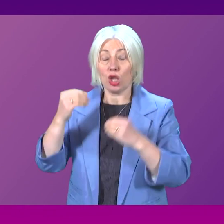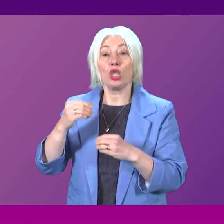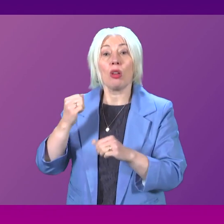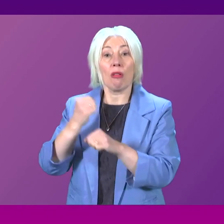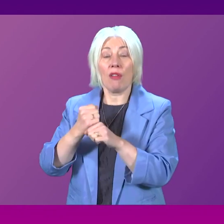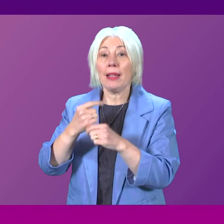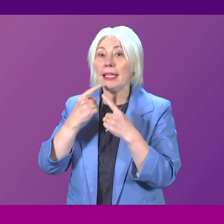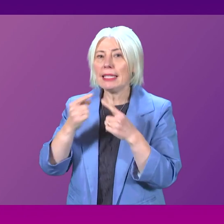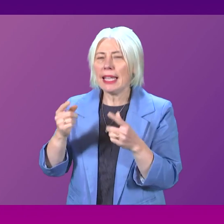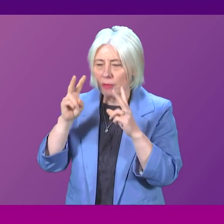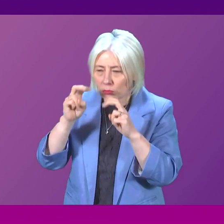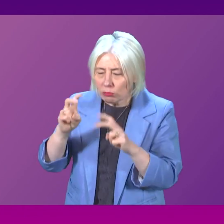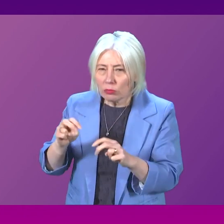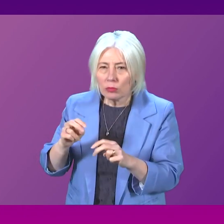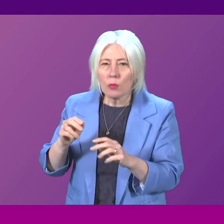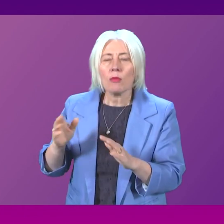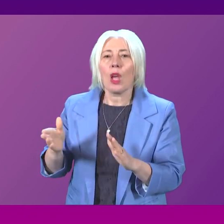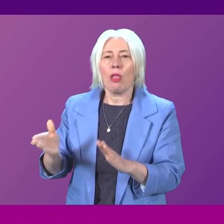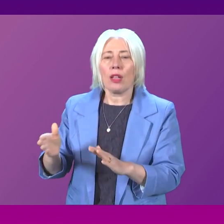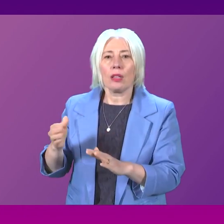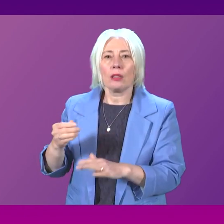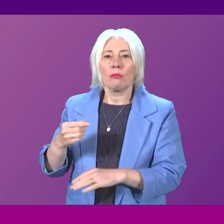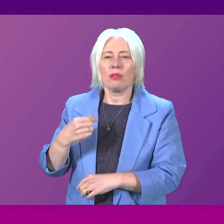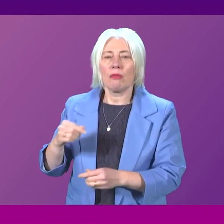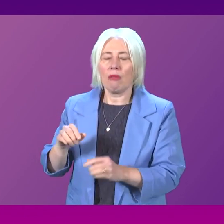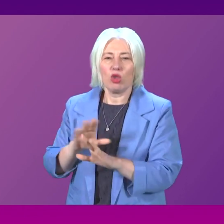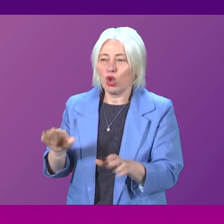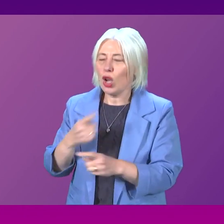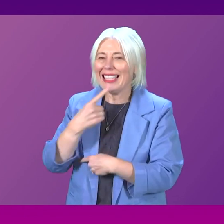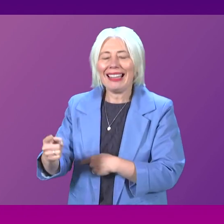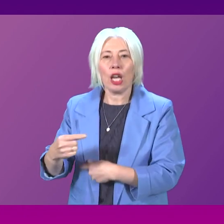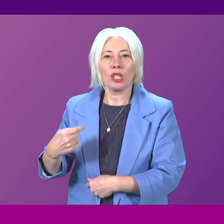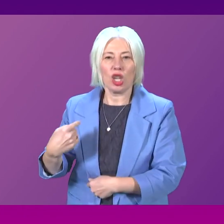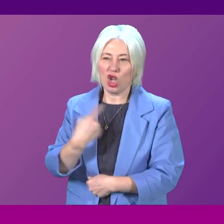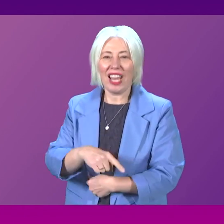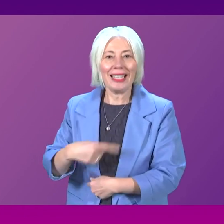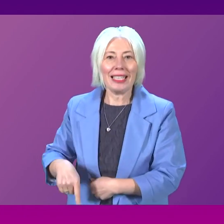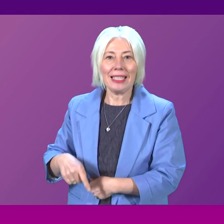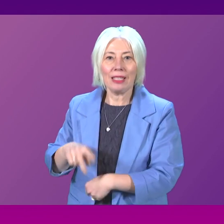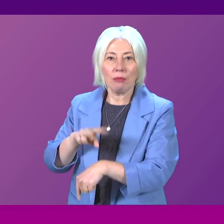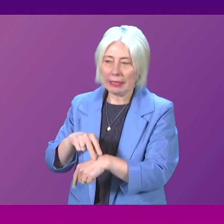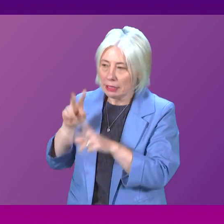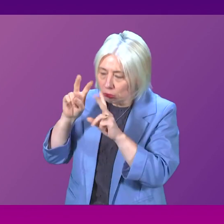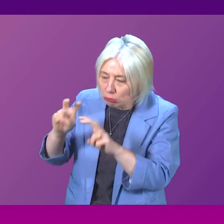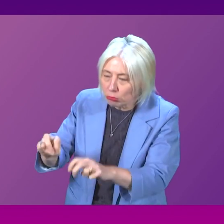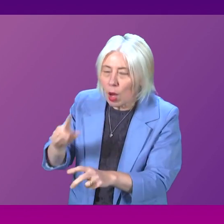the existence of undeclared Chinese state police bases across Europe—bases that are being used to track and harass dissidents and pro-democracy activists.